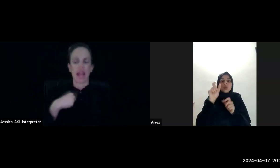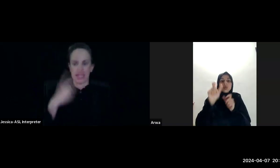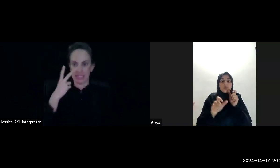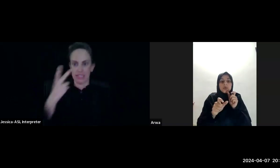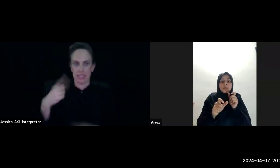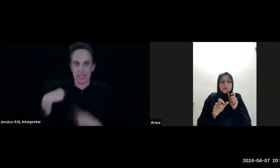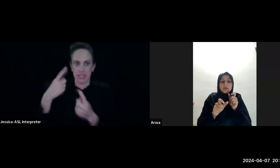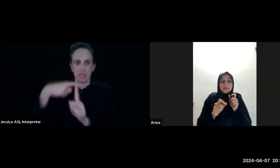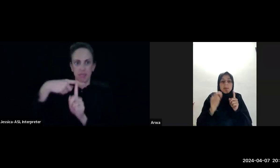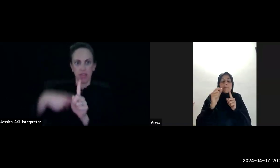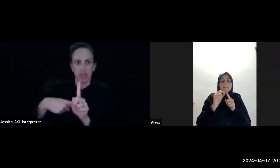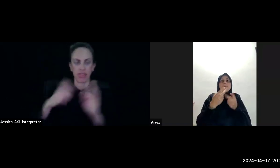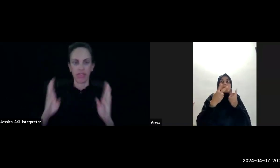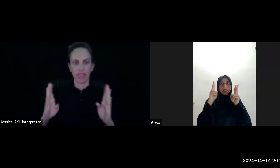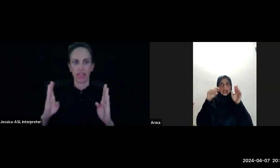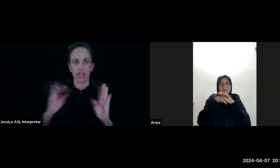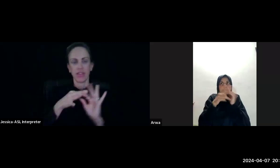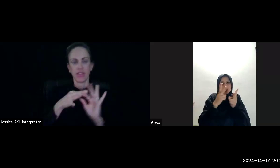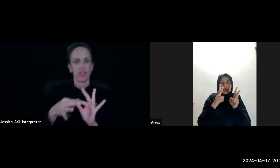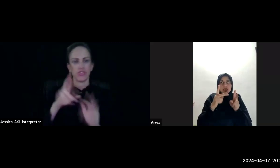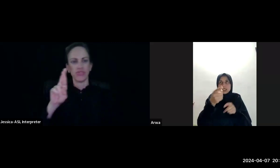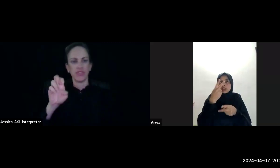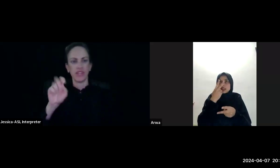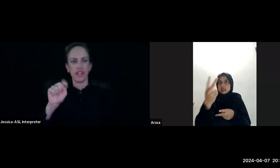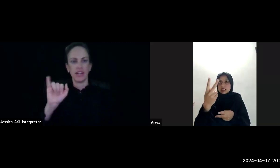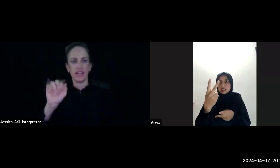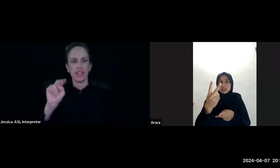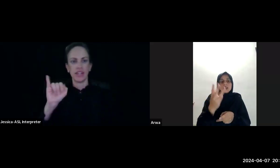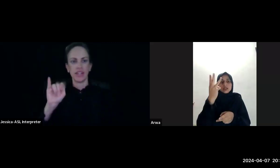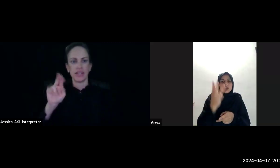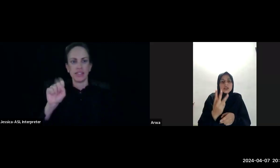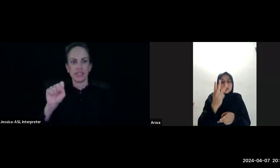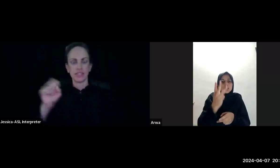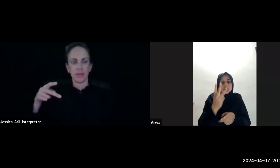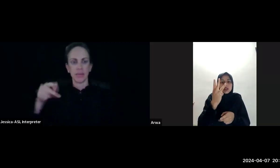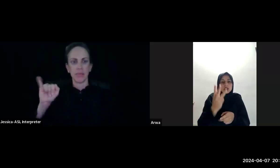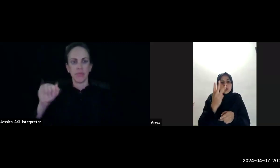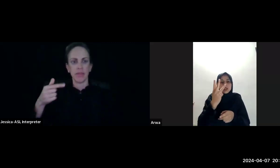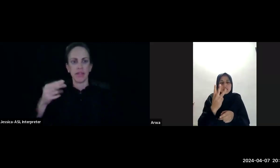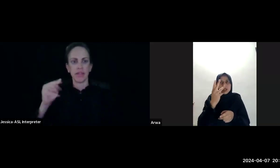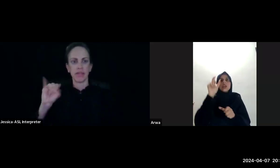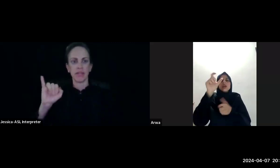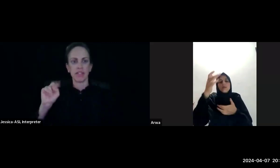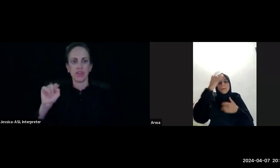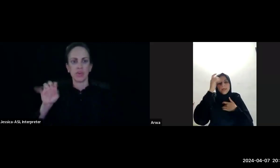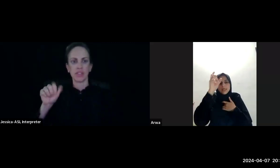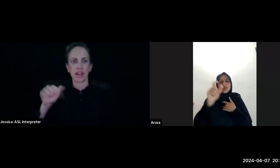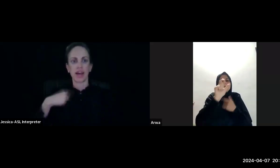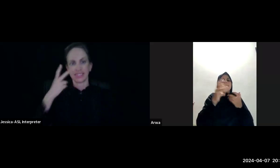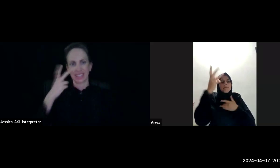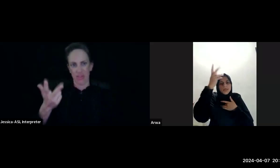Pigmentosa I've seen um three retinitis Pigmentosa patients in a day when I was working in Sankara